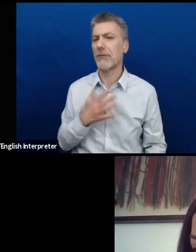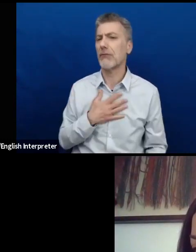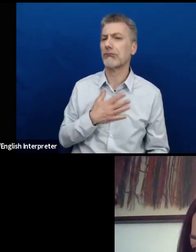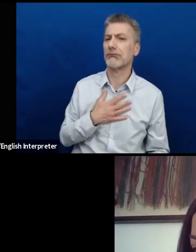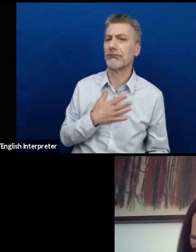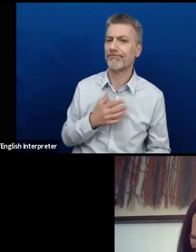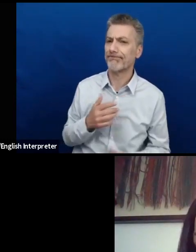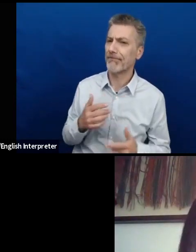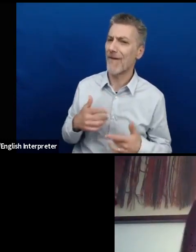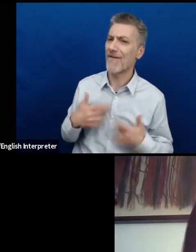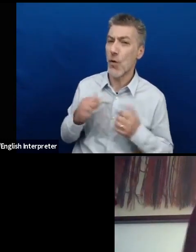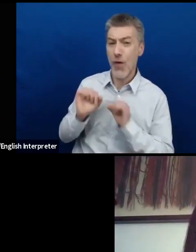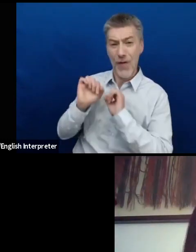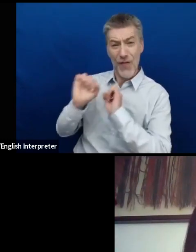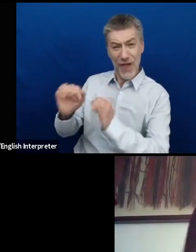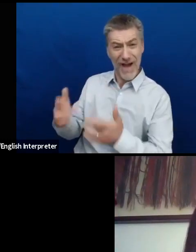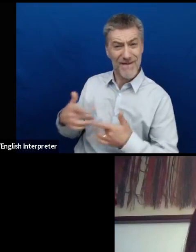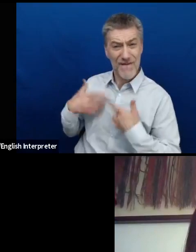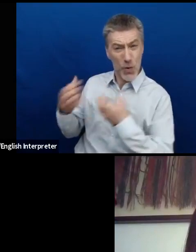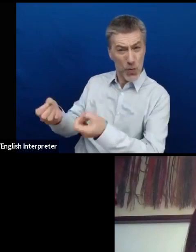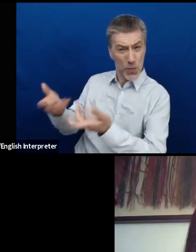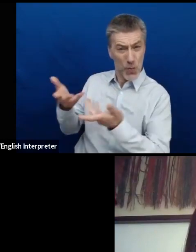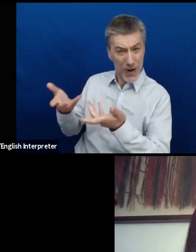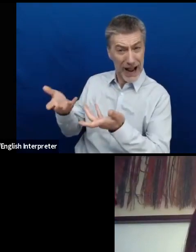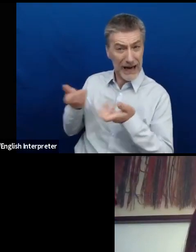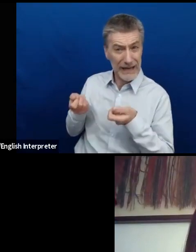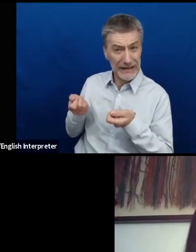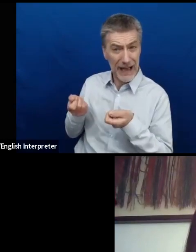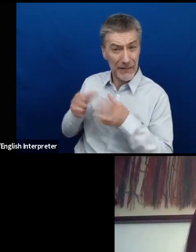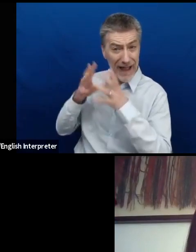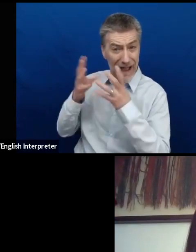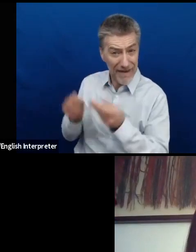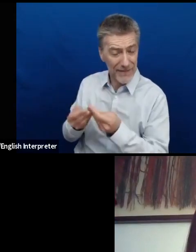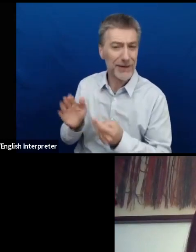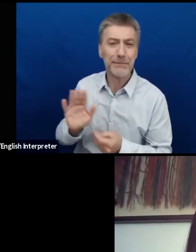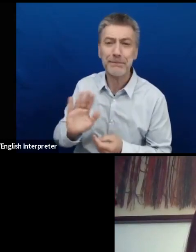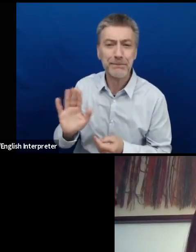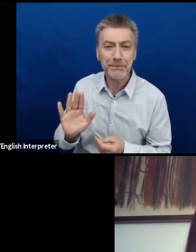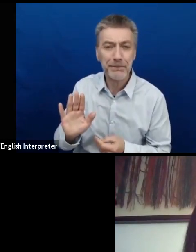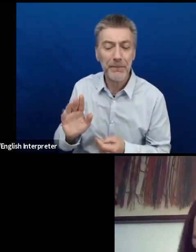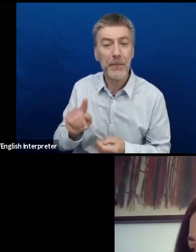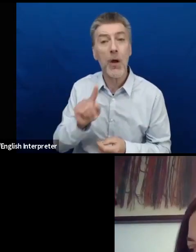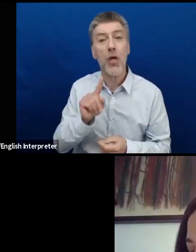it tried to say in my talk we are after colonialism. We might be after